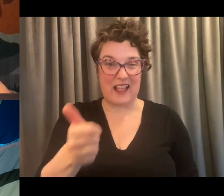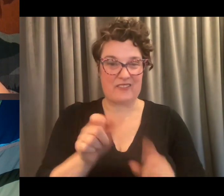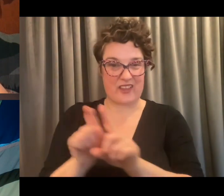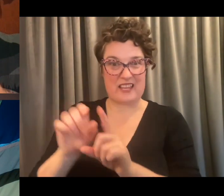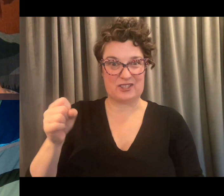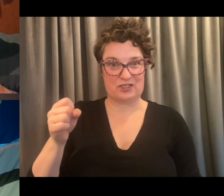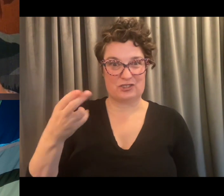Yeah.